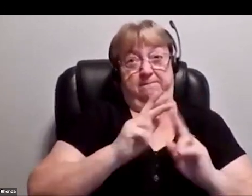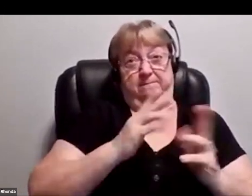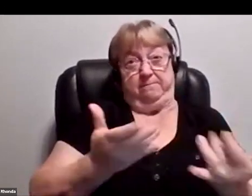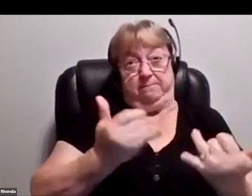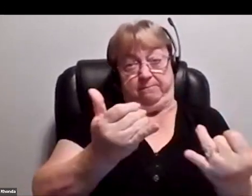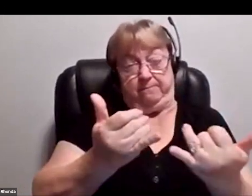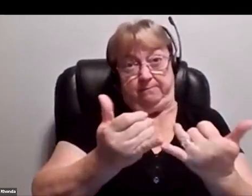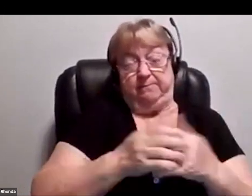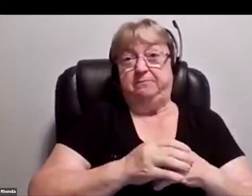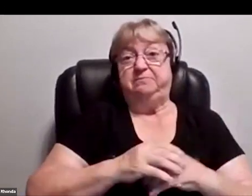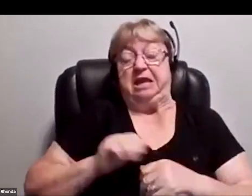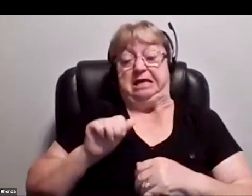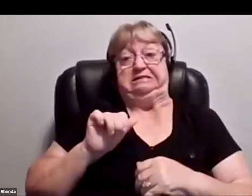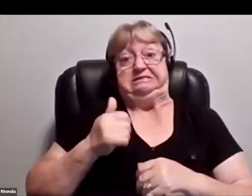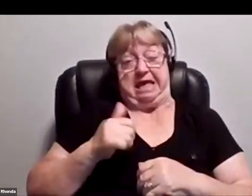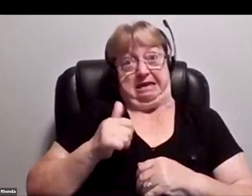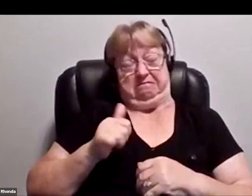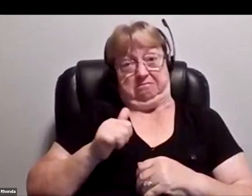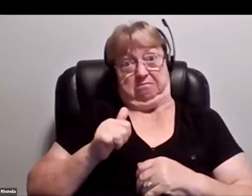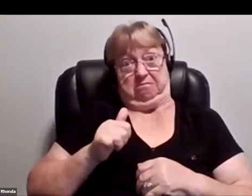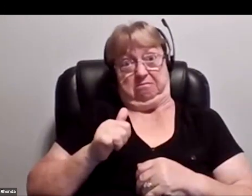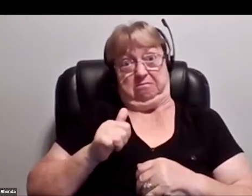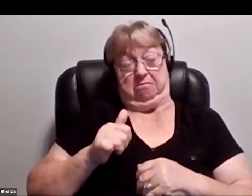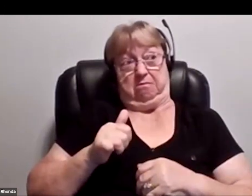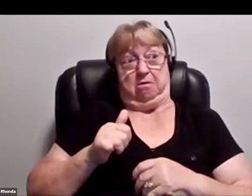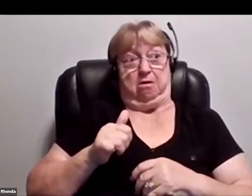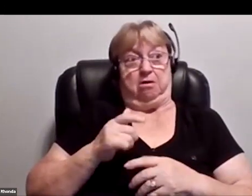Only 10 of us are what people would call a "scientist".